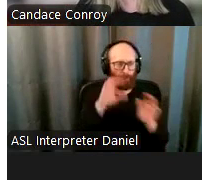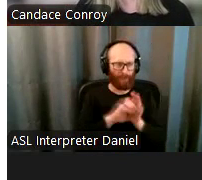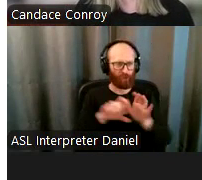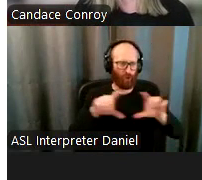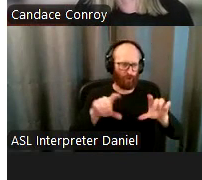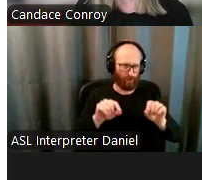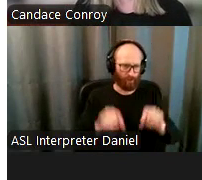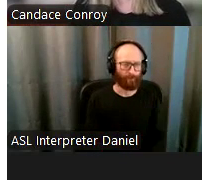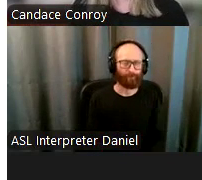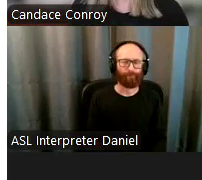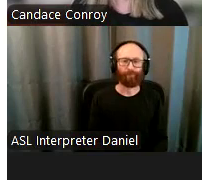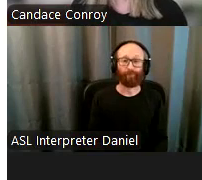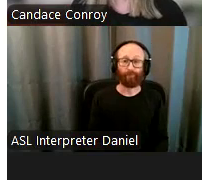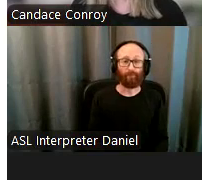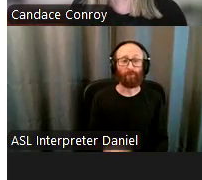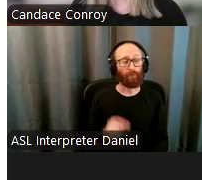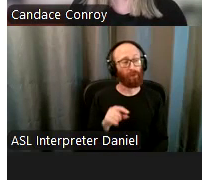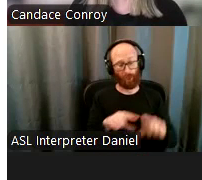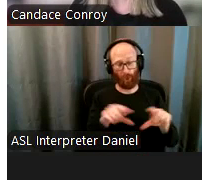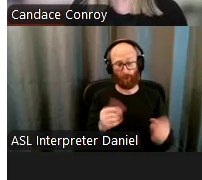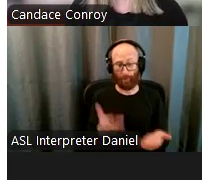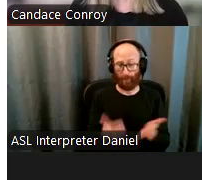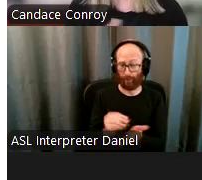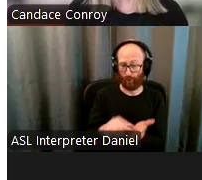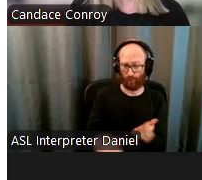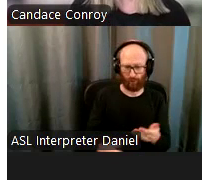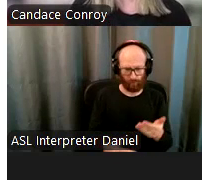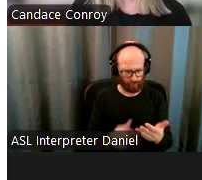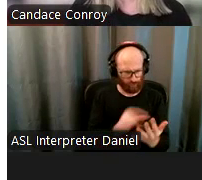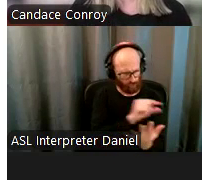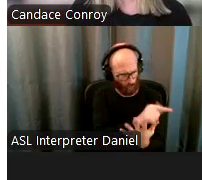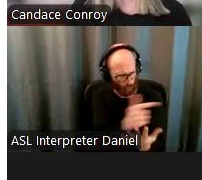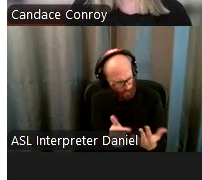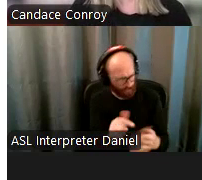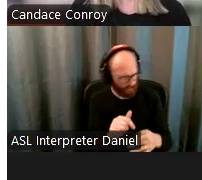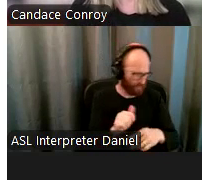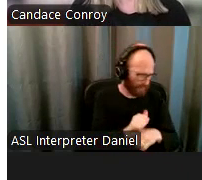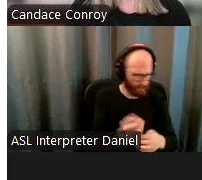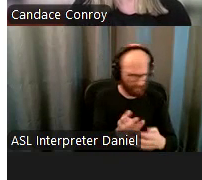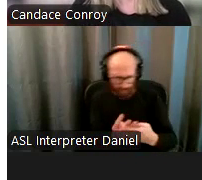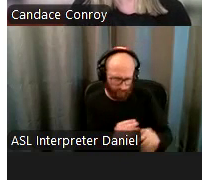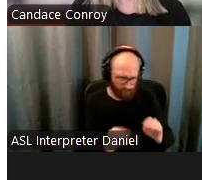cards might be helpful for students to sort and practice. It would align with our PPE for your